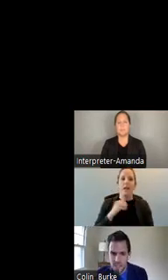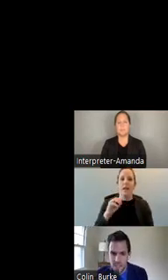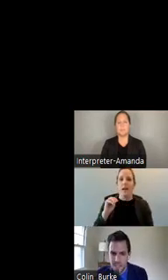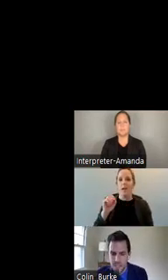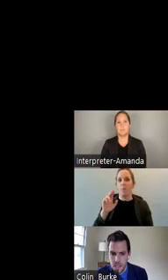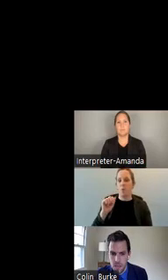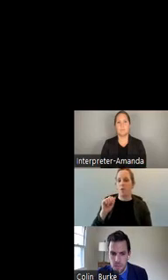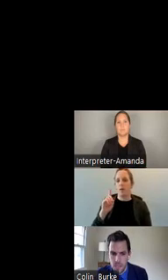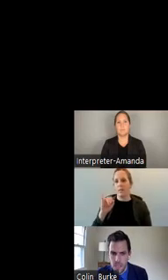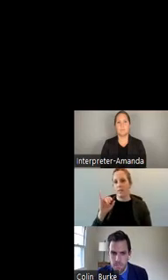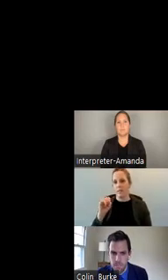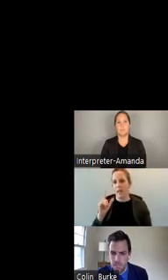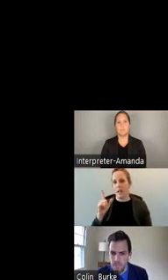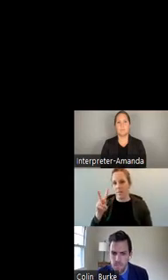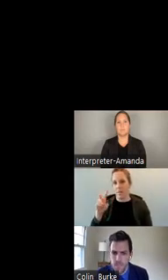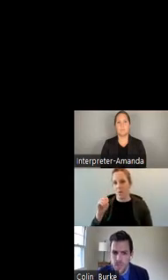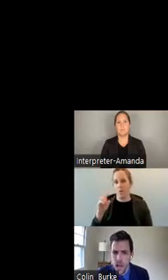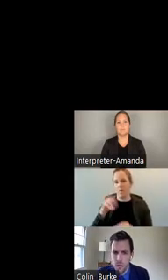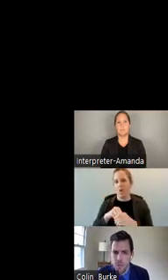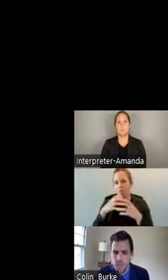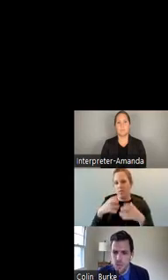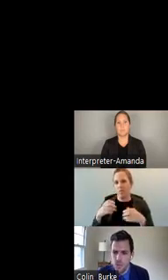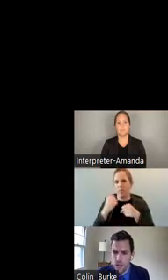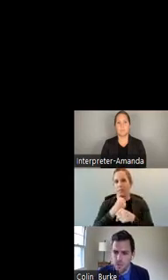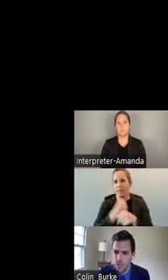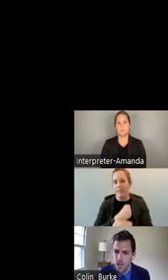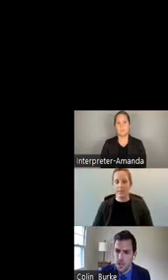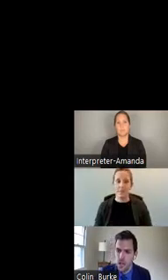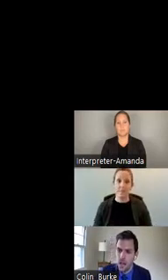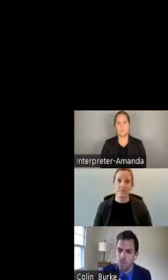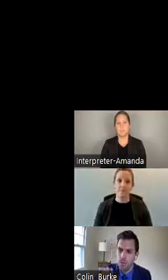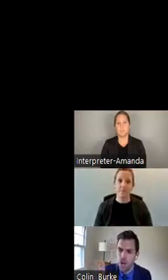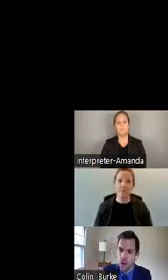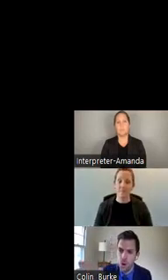on the statistics that I'll present here so I thought what I might do is just offer a broad